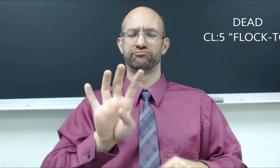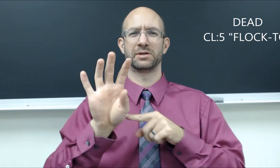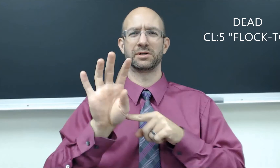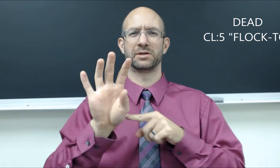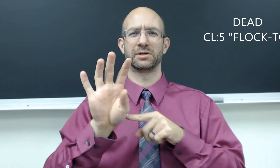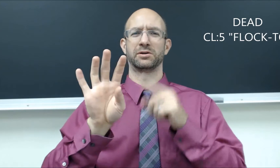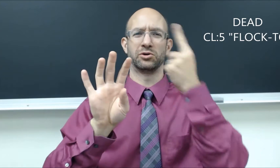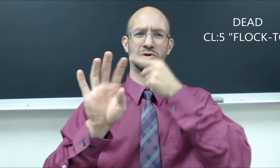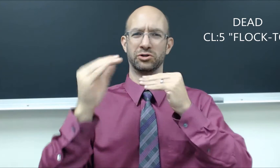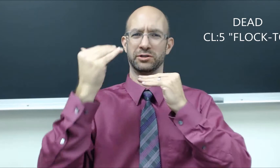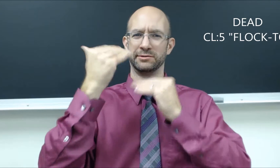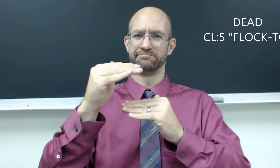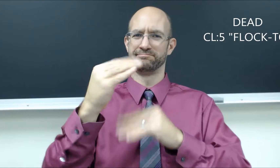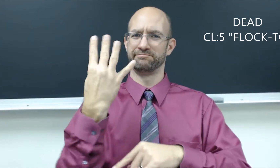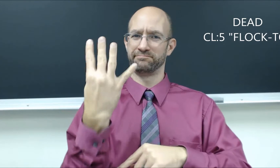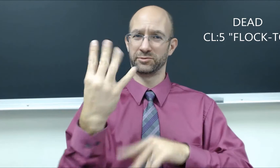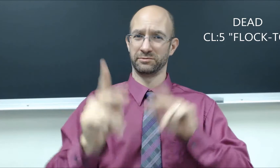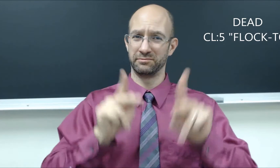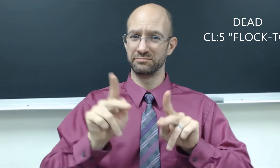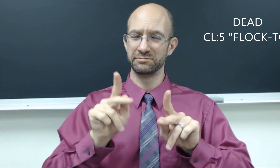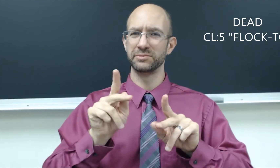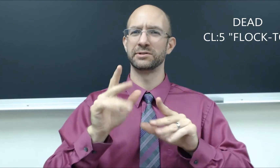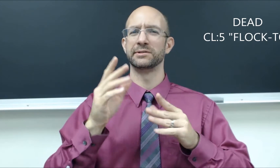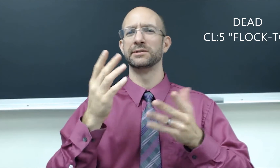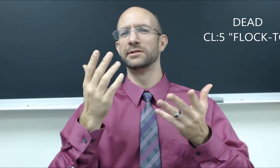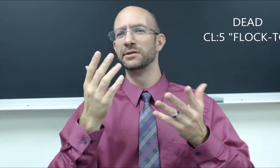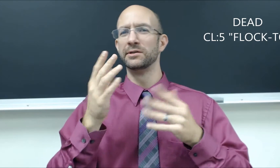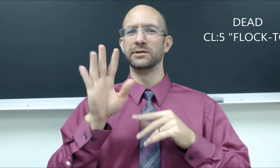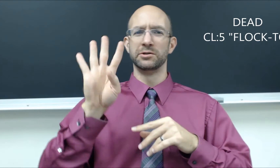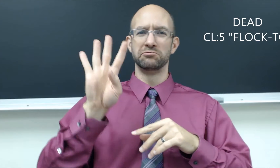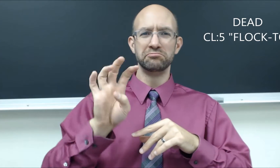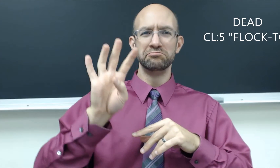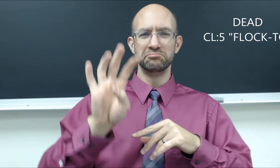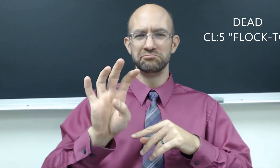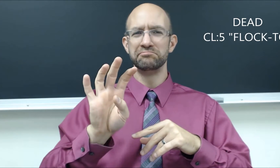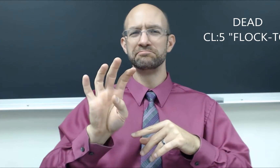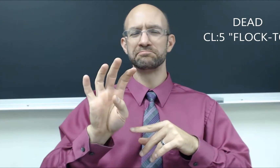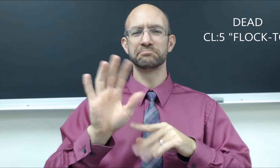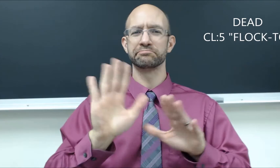And it looks like it is limited to four people. So that is why I don't suggest CL:4.